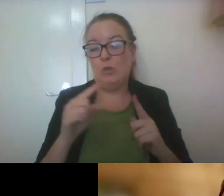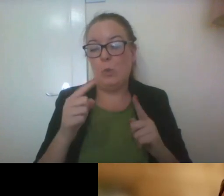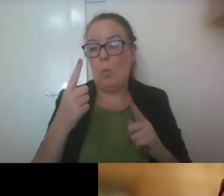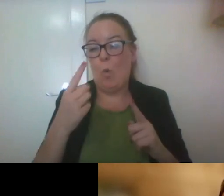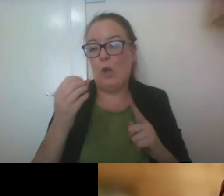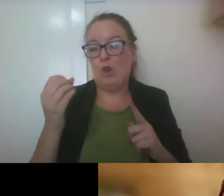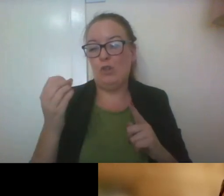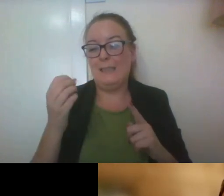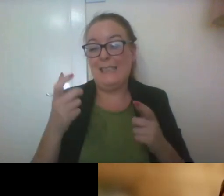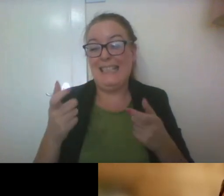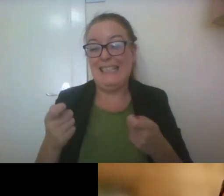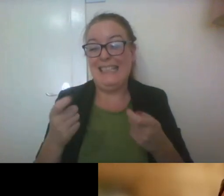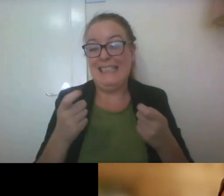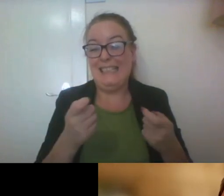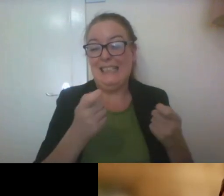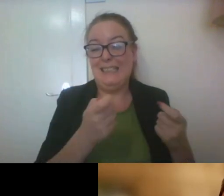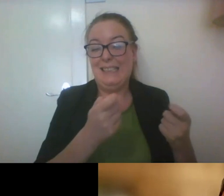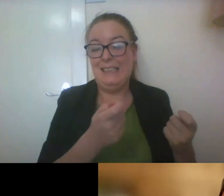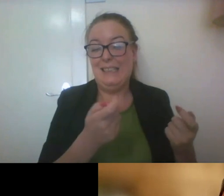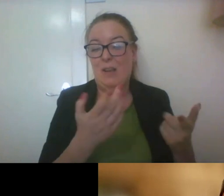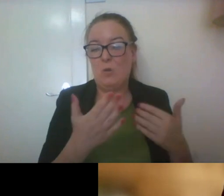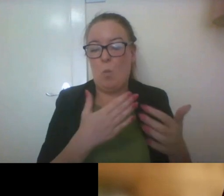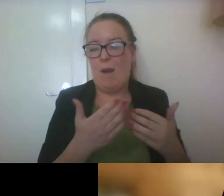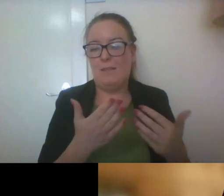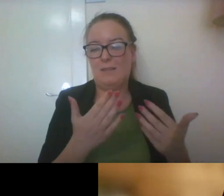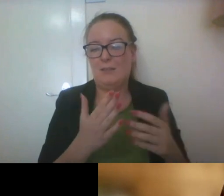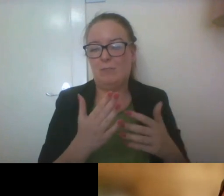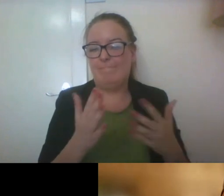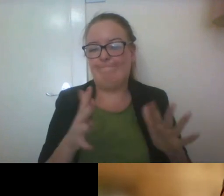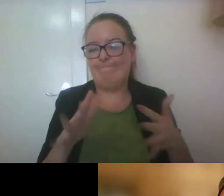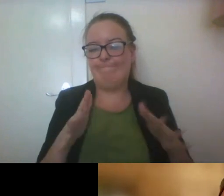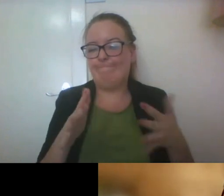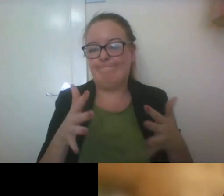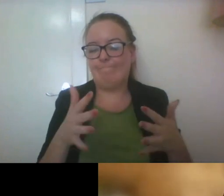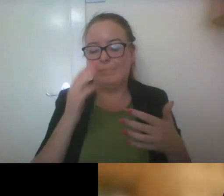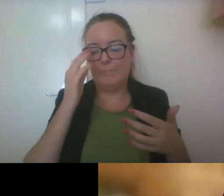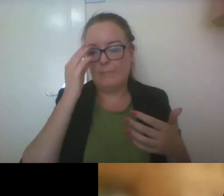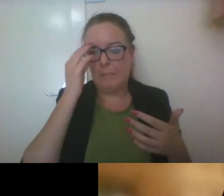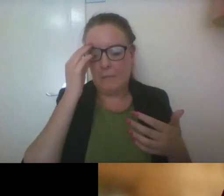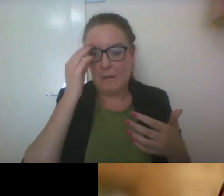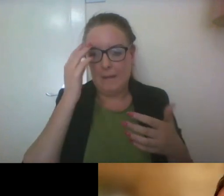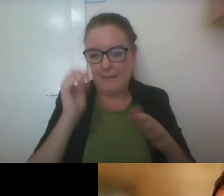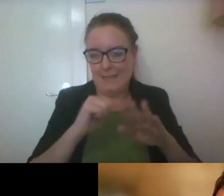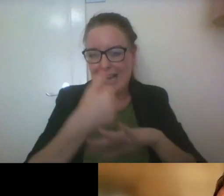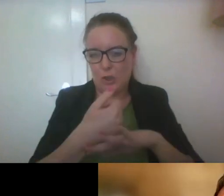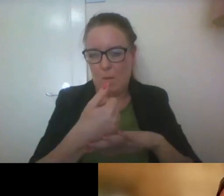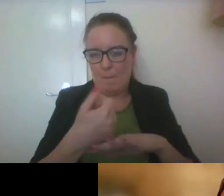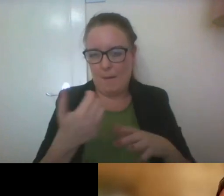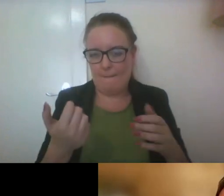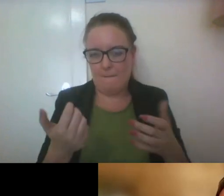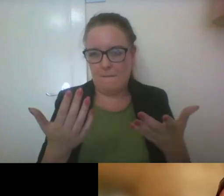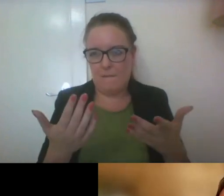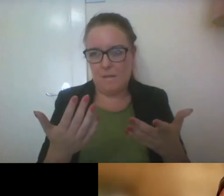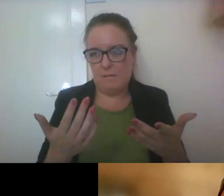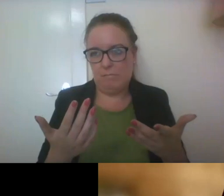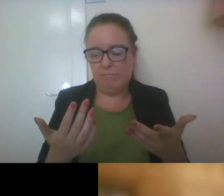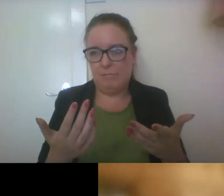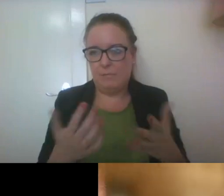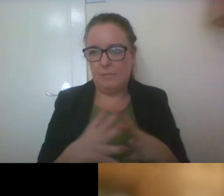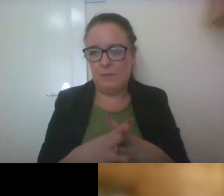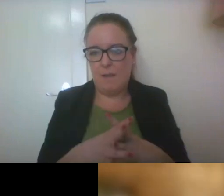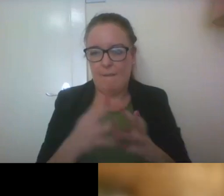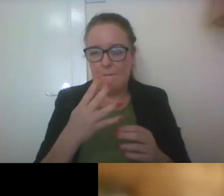So, kind of what is the range of, let's say, setup for that 400 seater venue,